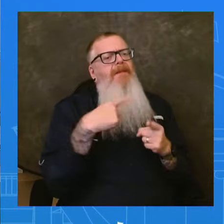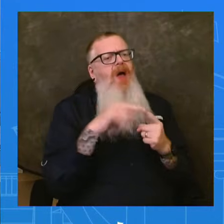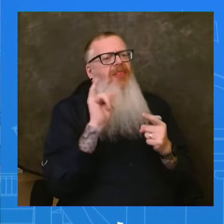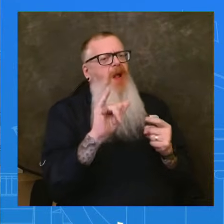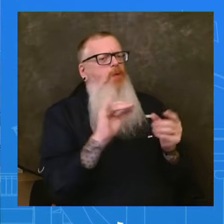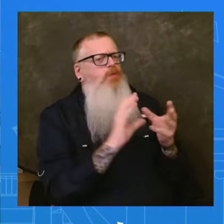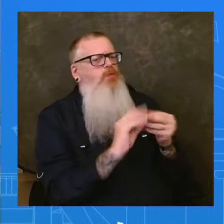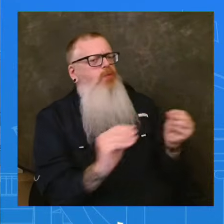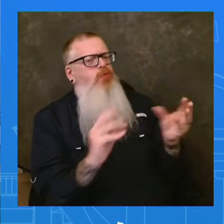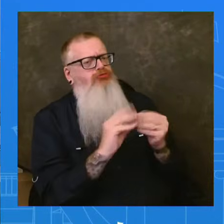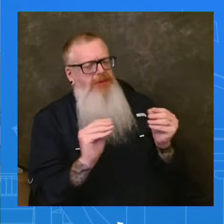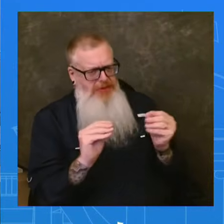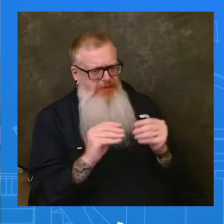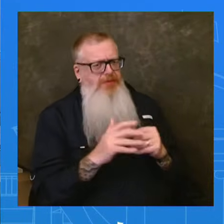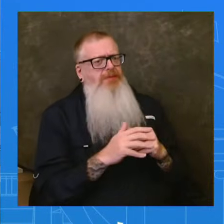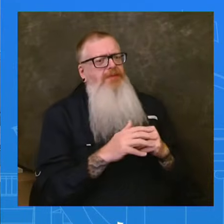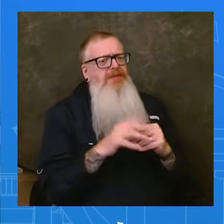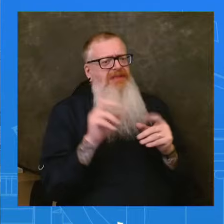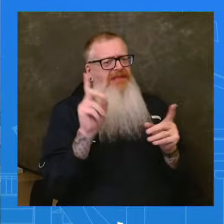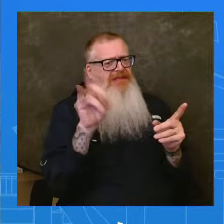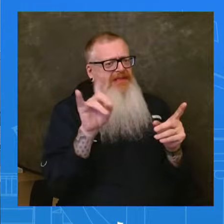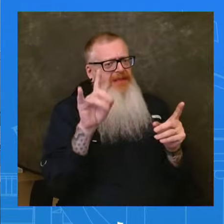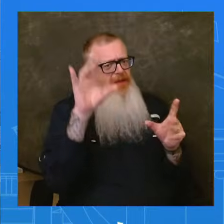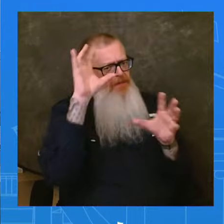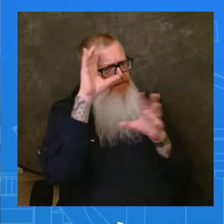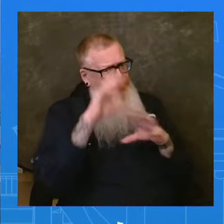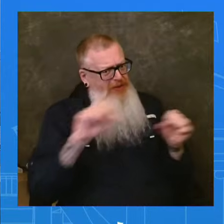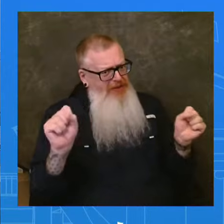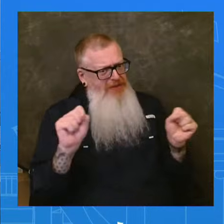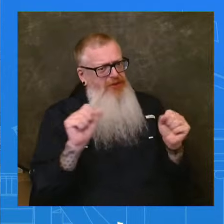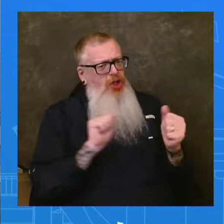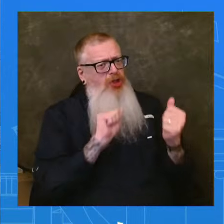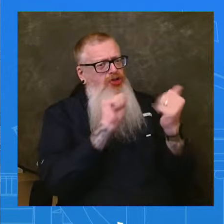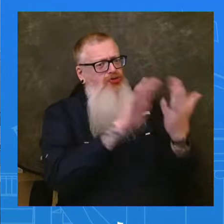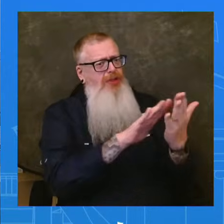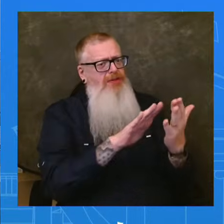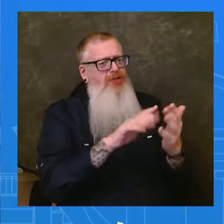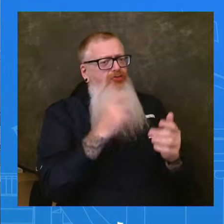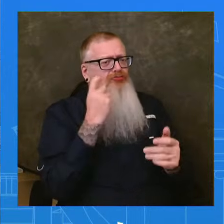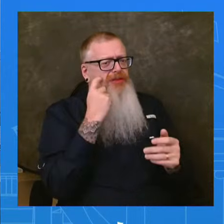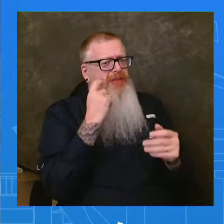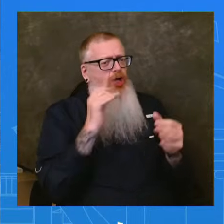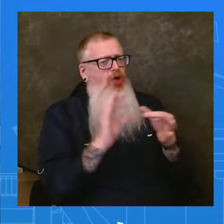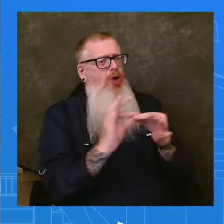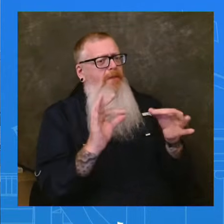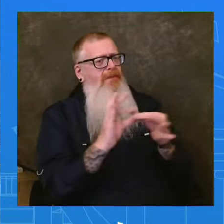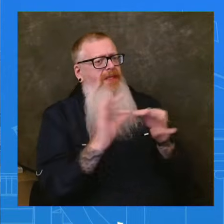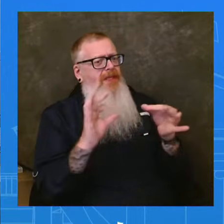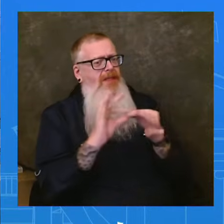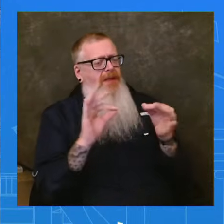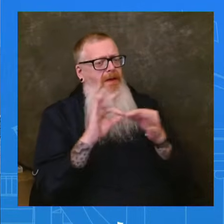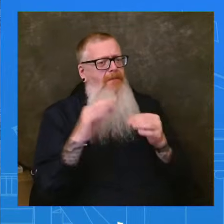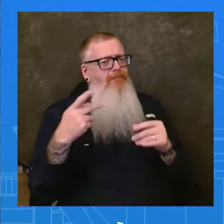address the latest comments Prime Minister Netanyahu made, saying that Lebanon could experience